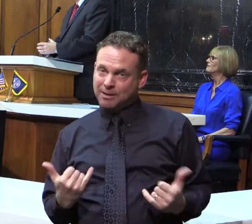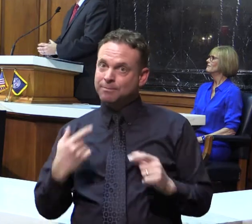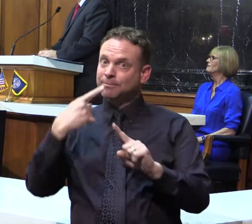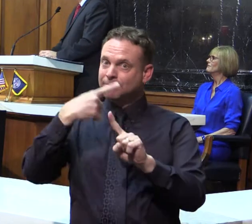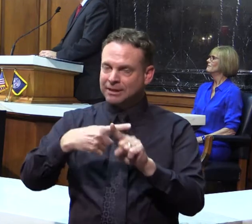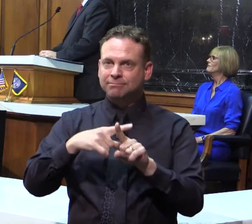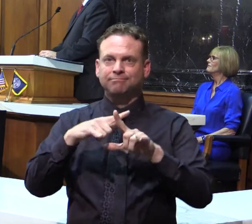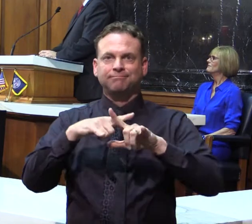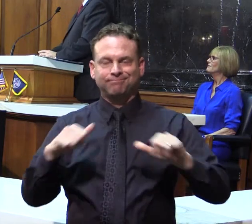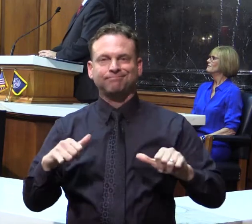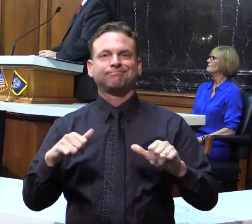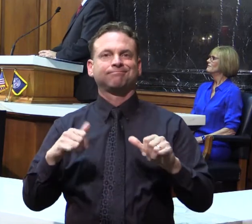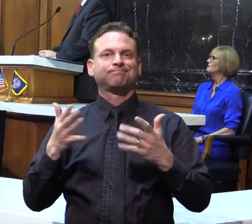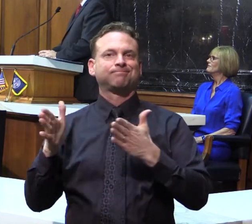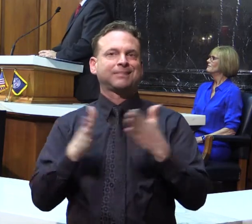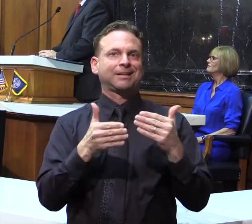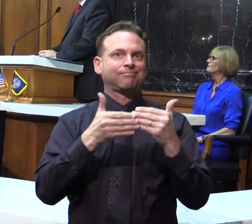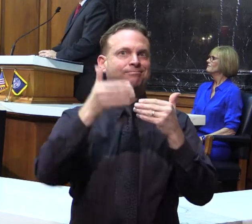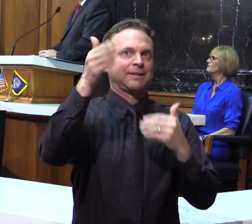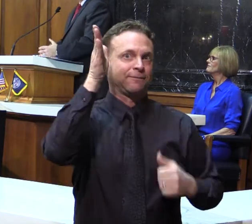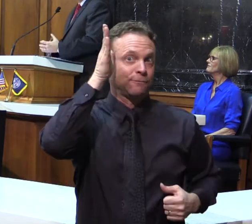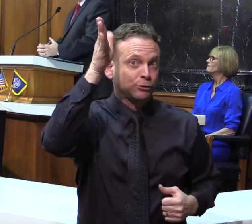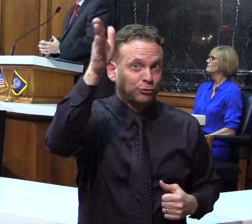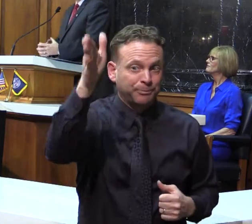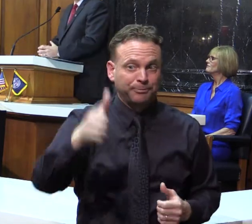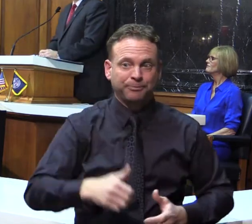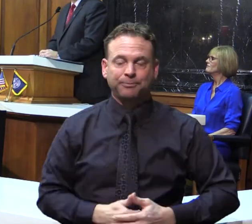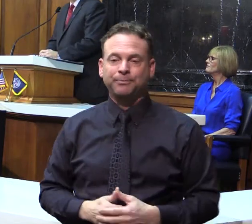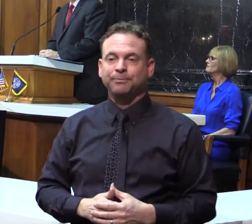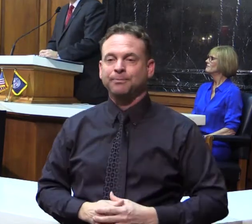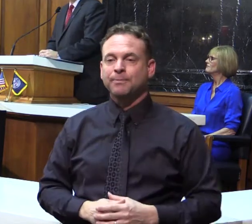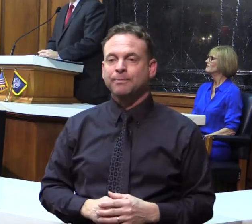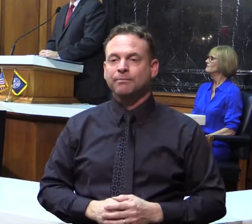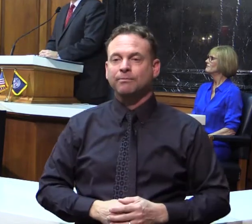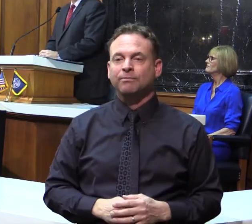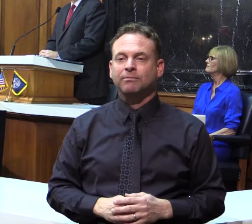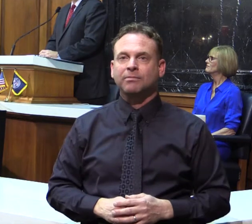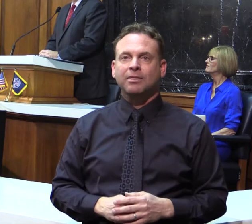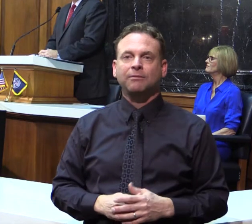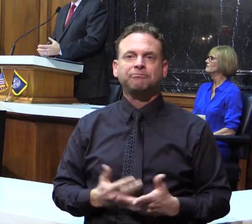We have a fully-funded infrastructure program that provides long-term certainty.